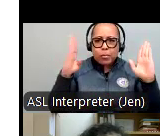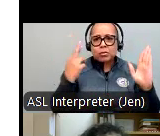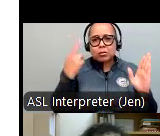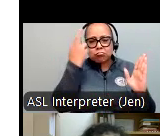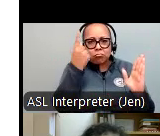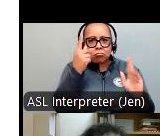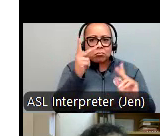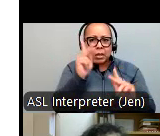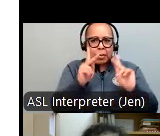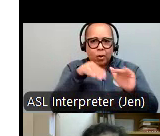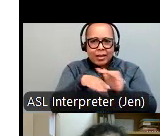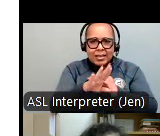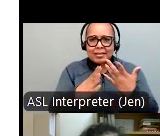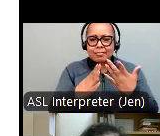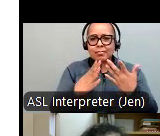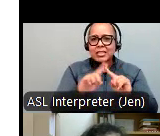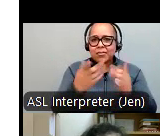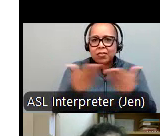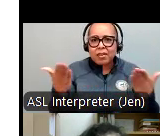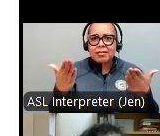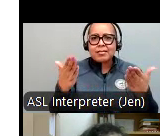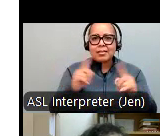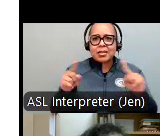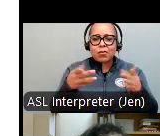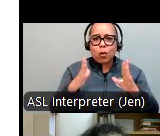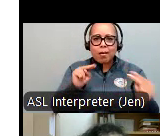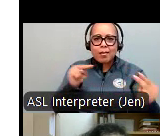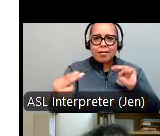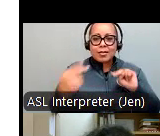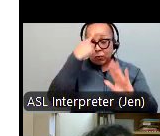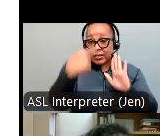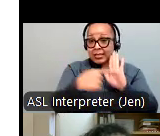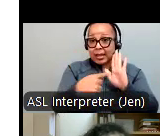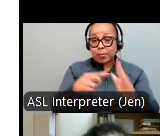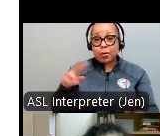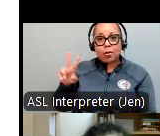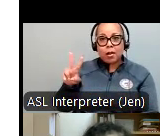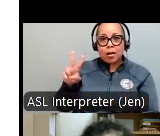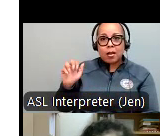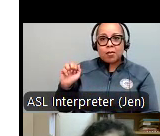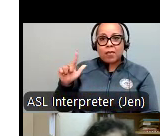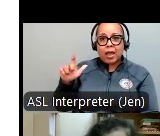access different things in different ways. For example, valet parking may not be an option for